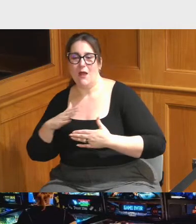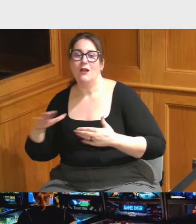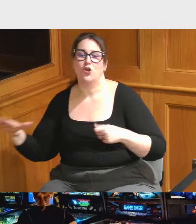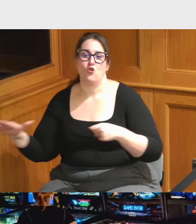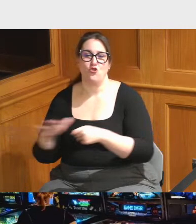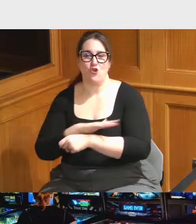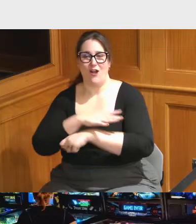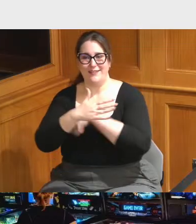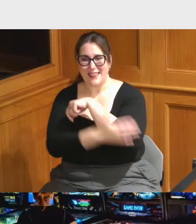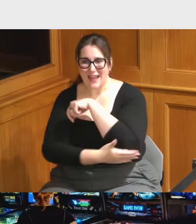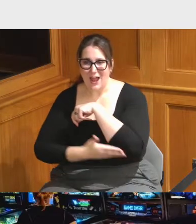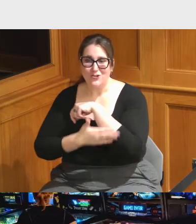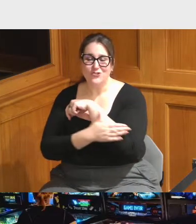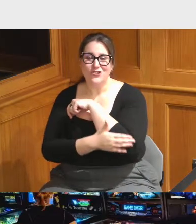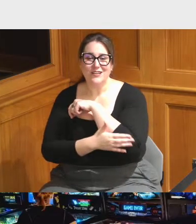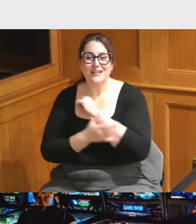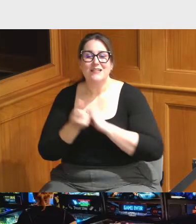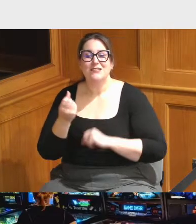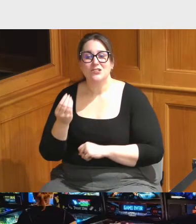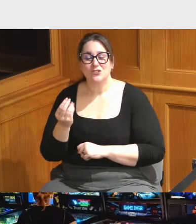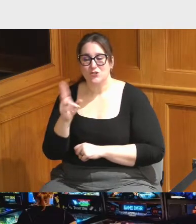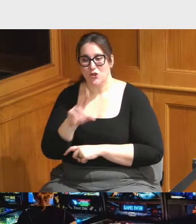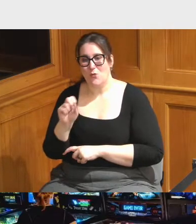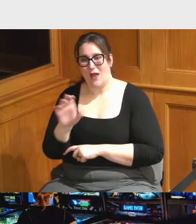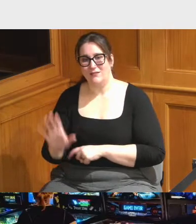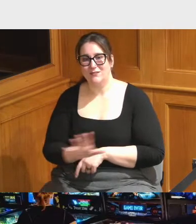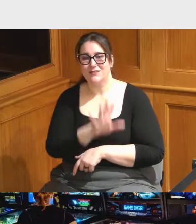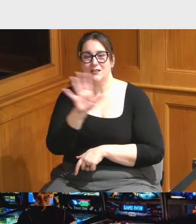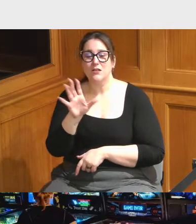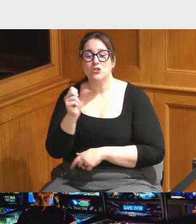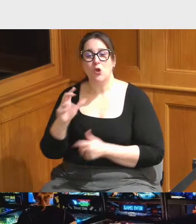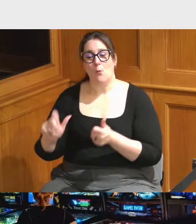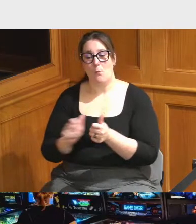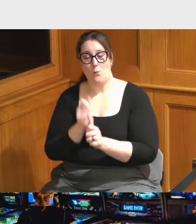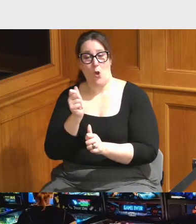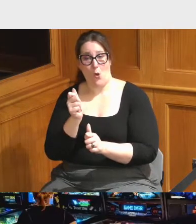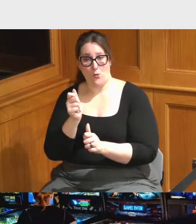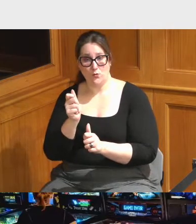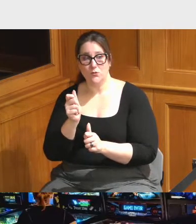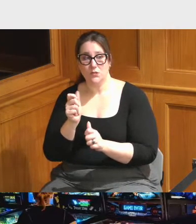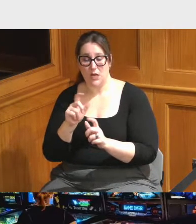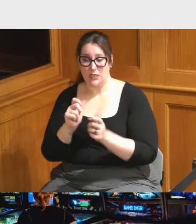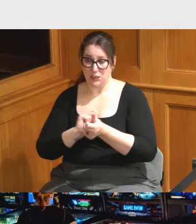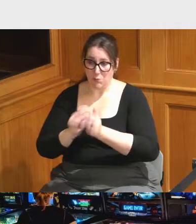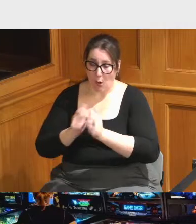so I can point to on the hotel side, most sports entertainment districts that have a significant